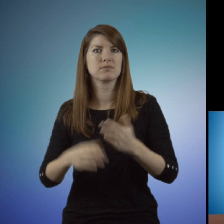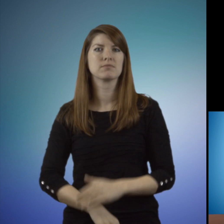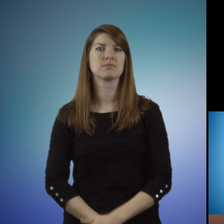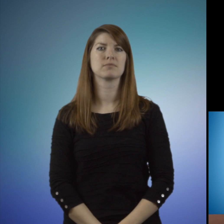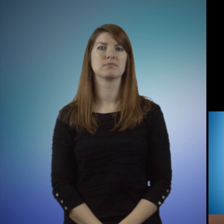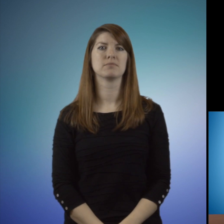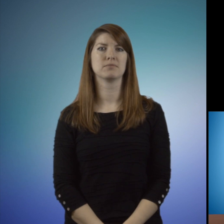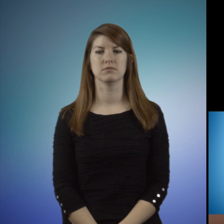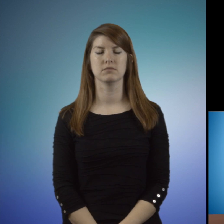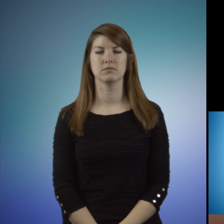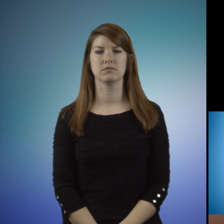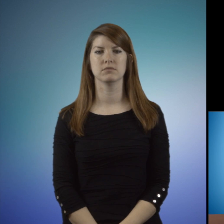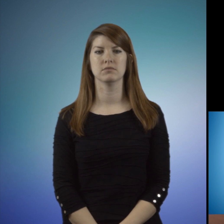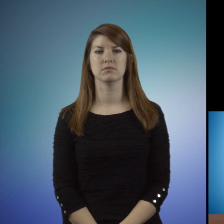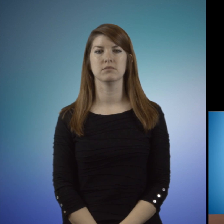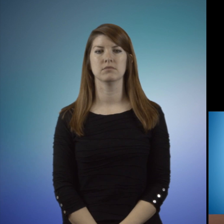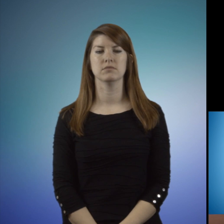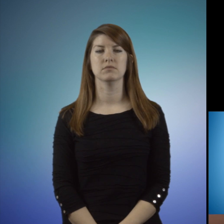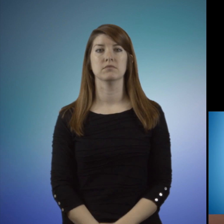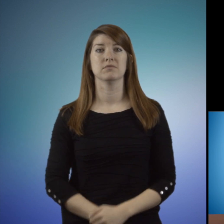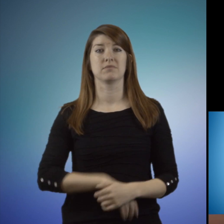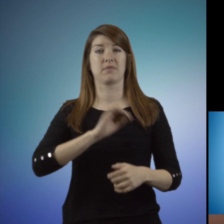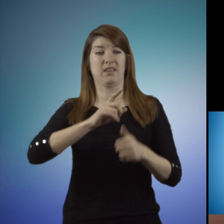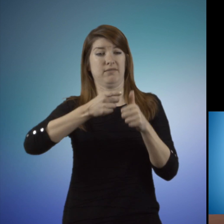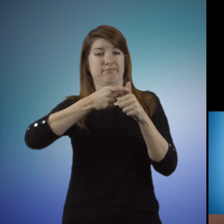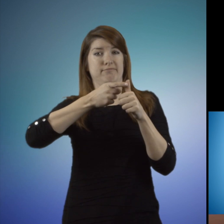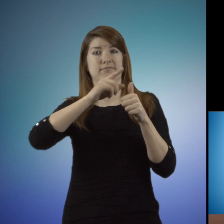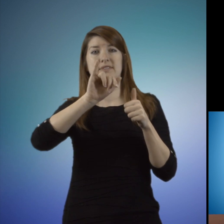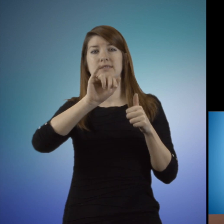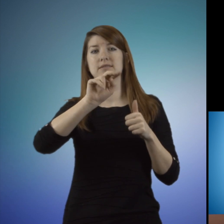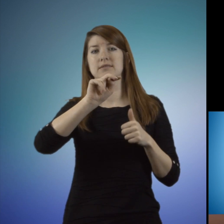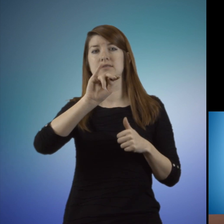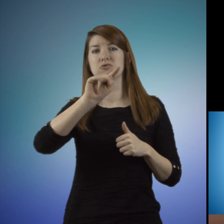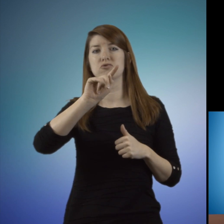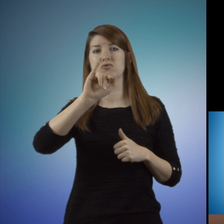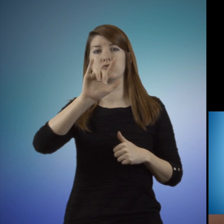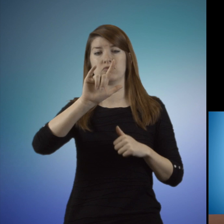The initial evaluation also has to include a variety of assessment tools and strategies.